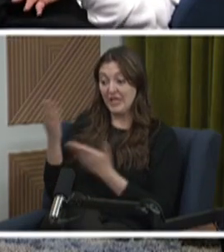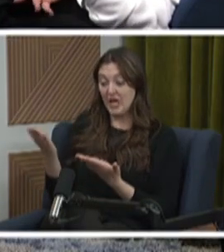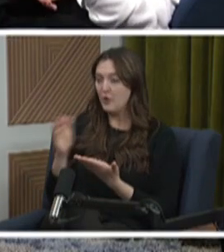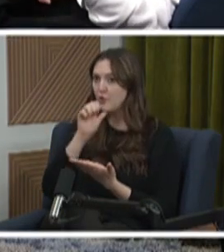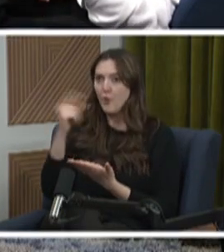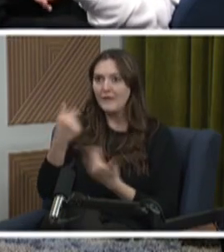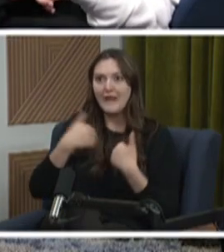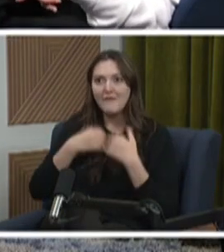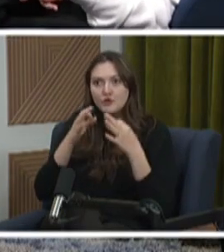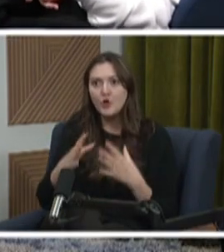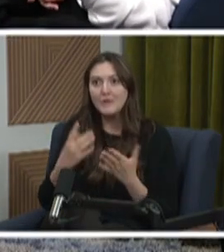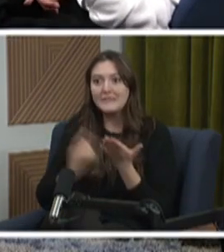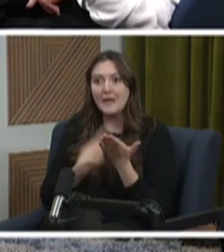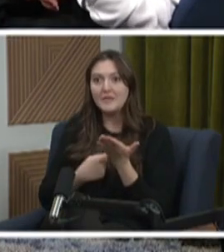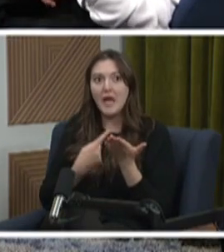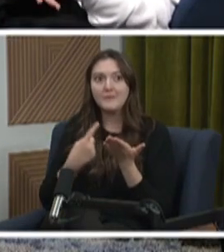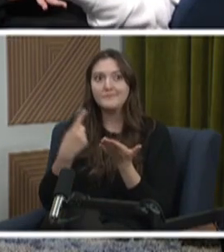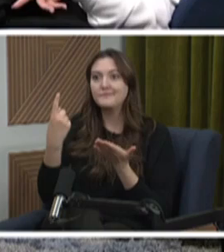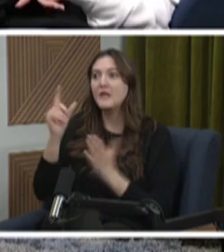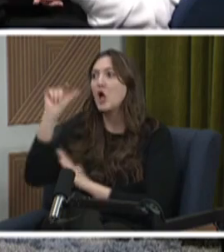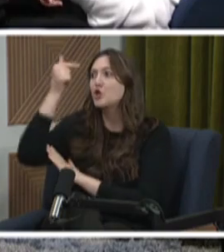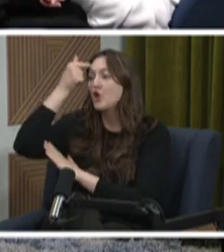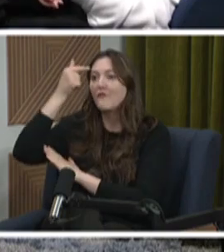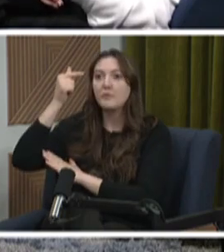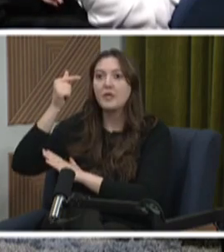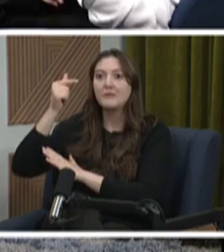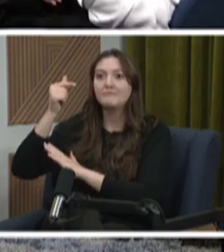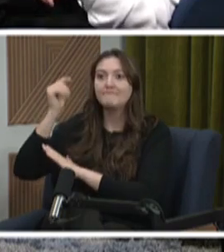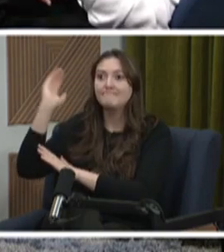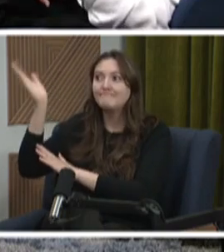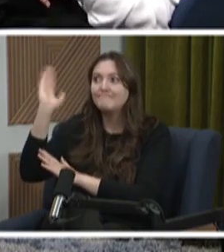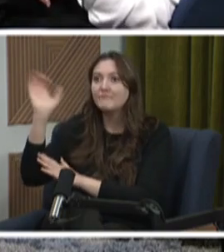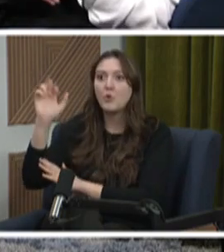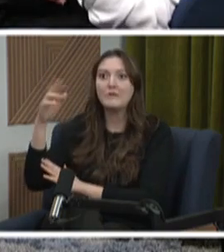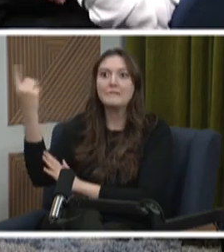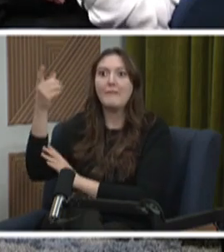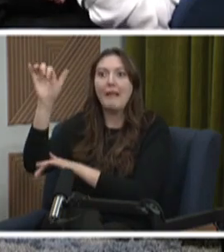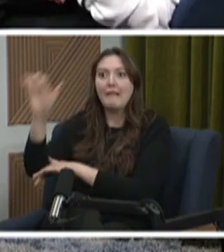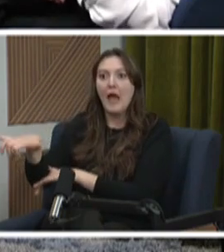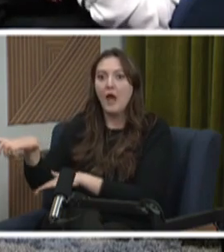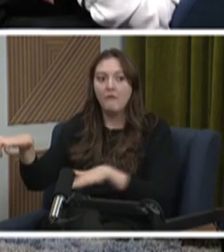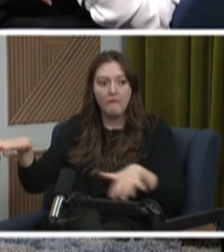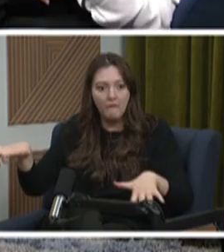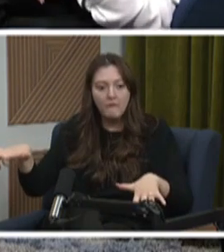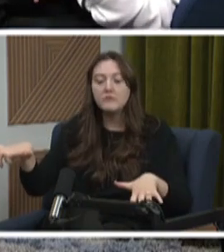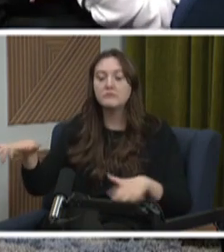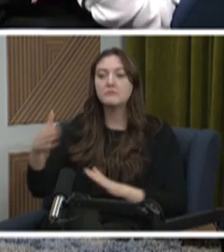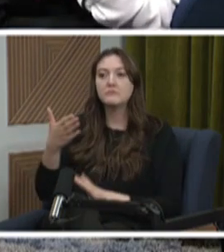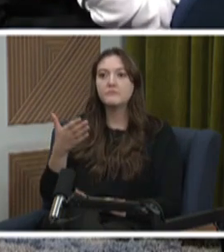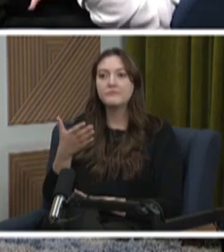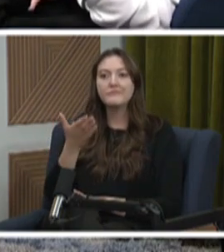Sometimes there's been elements, maybe, of a government press conference or something like that. Do you know why not?